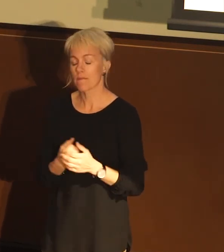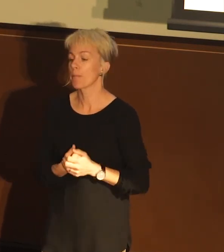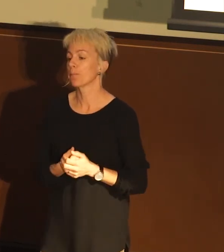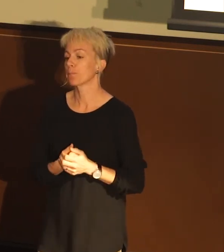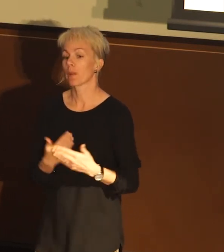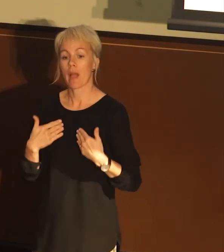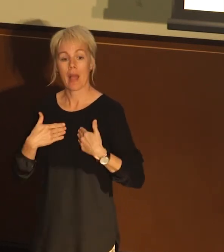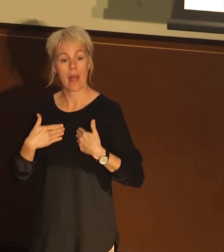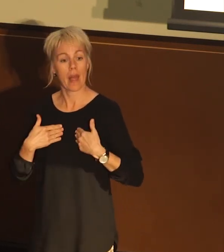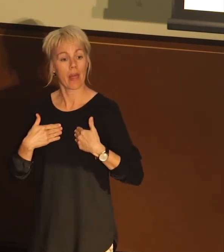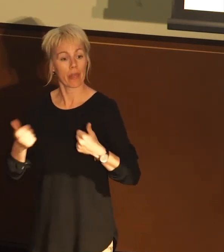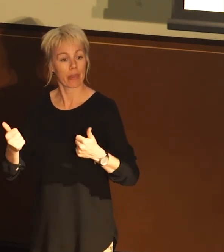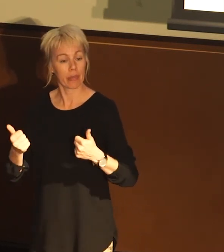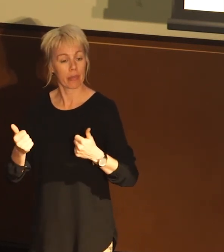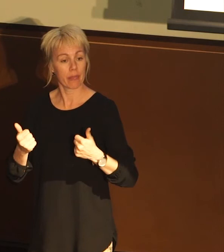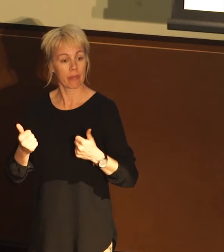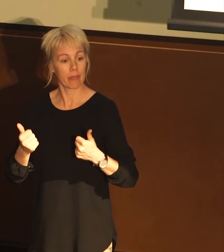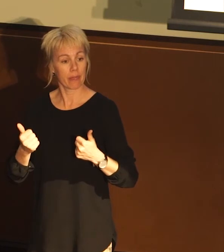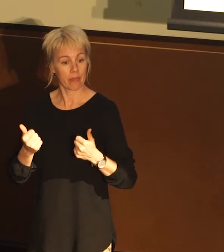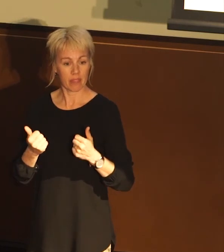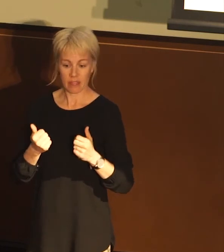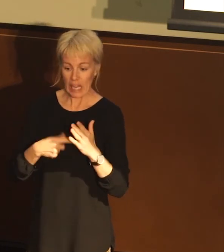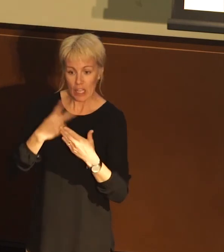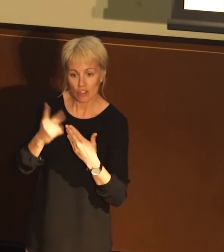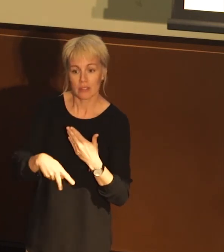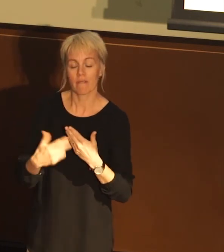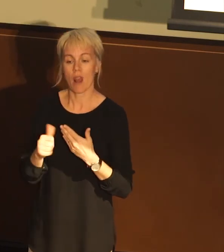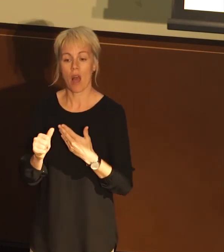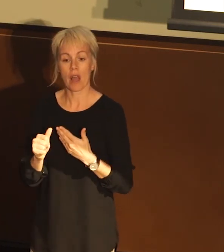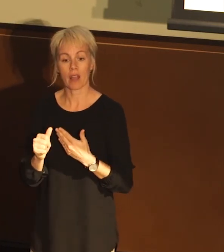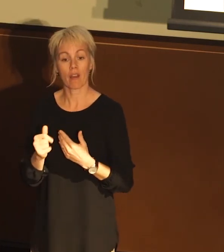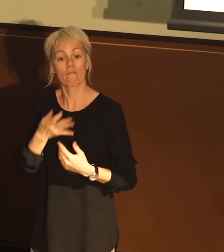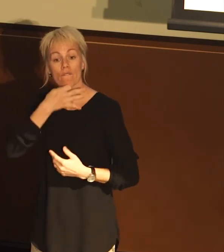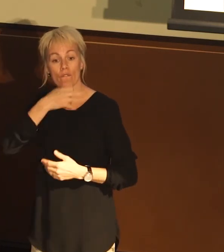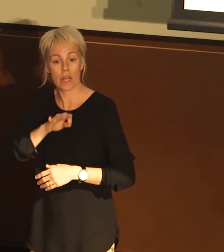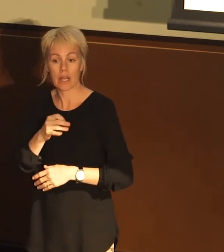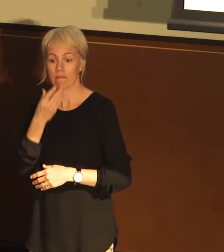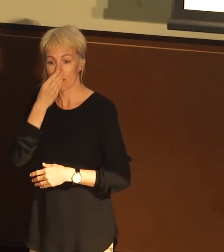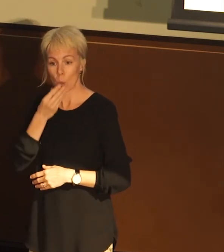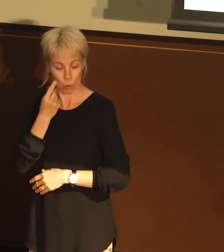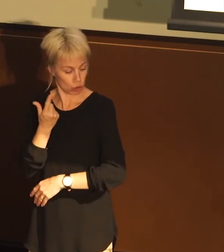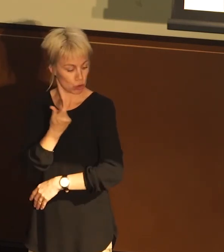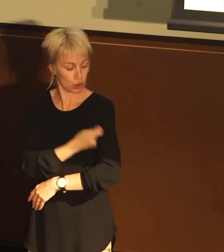We provide free flu shots, we also run health inspections...